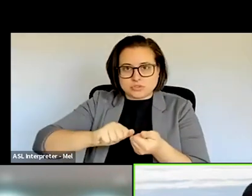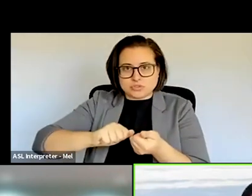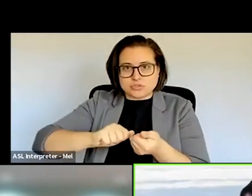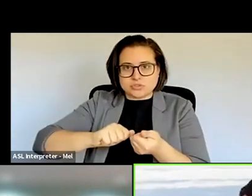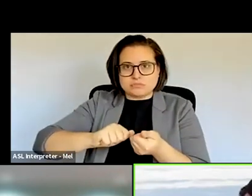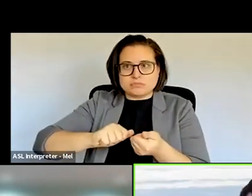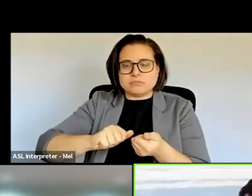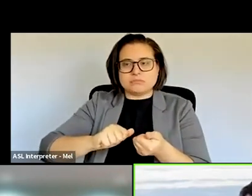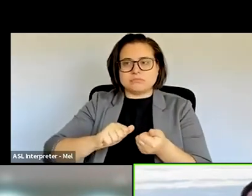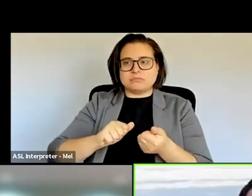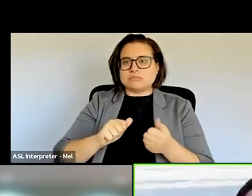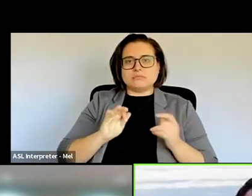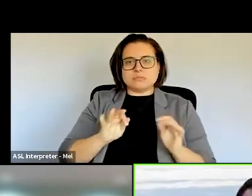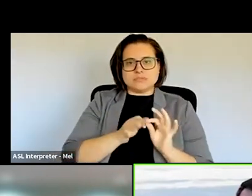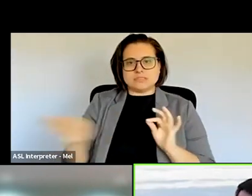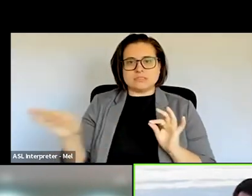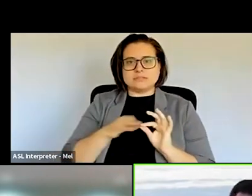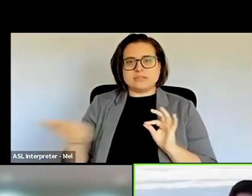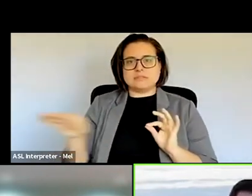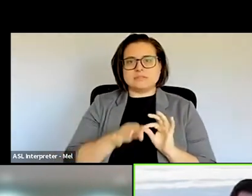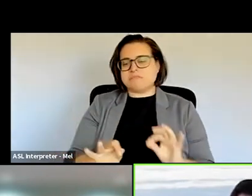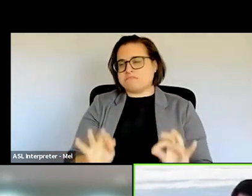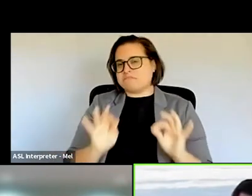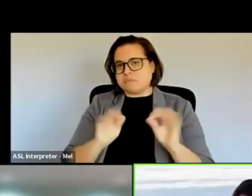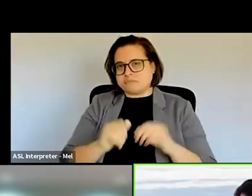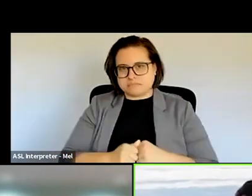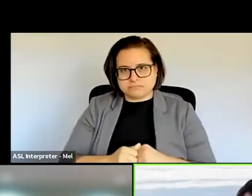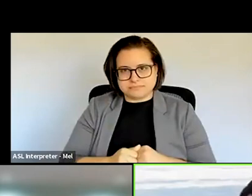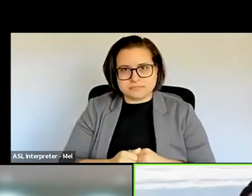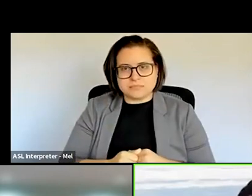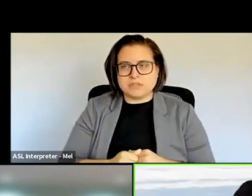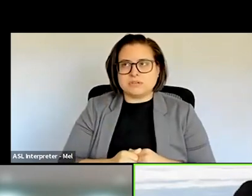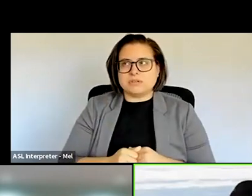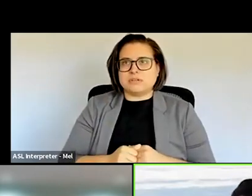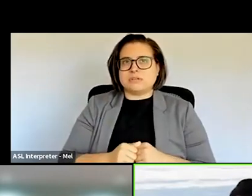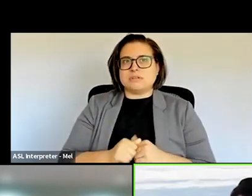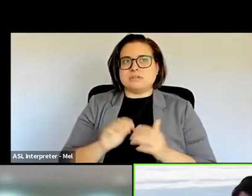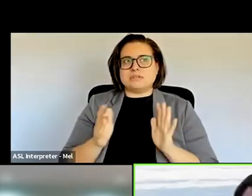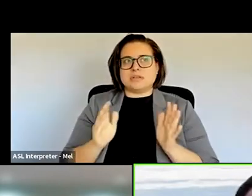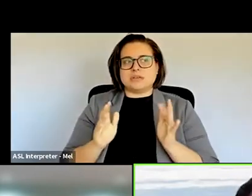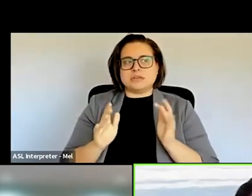The length -- the sentences are perfect -- it's part of what you expect of the